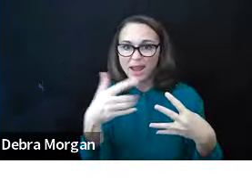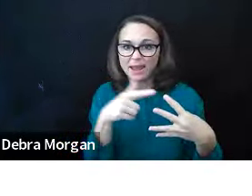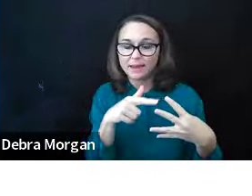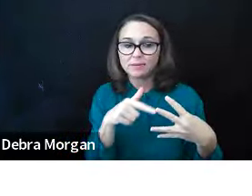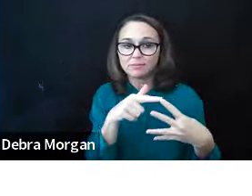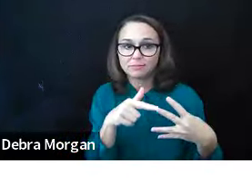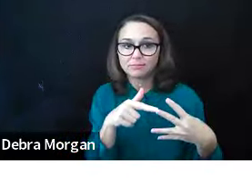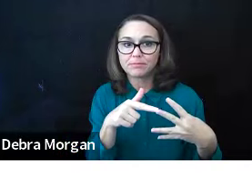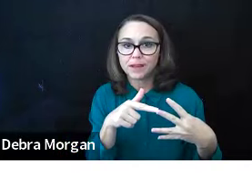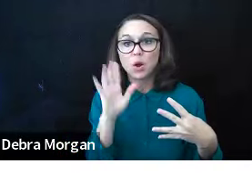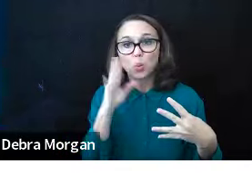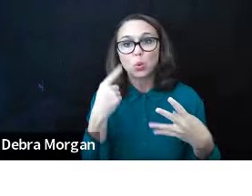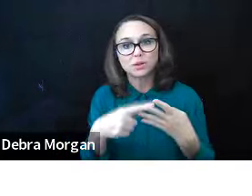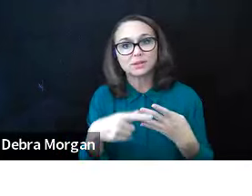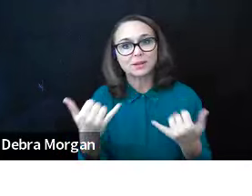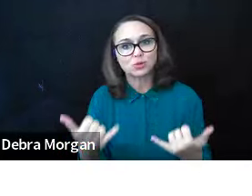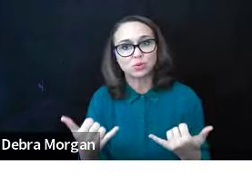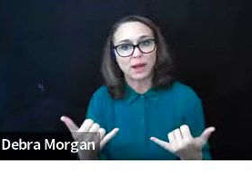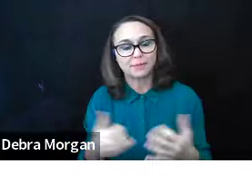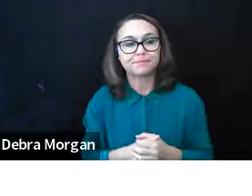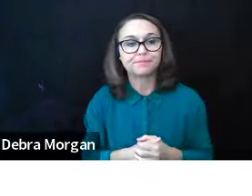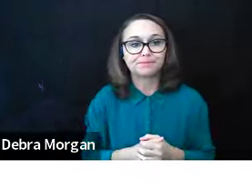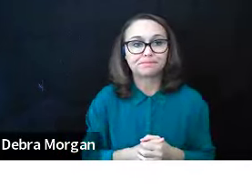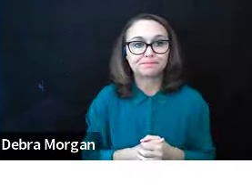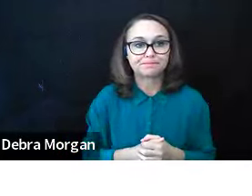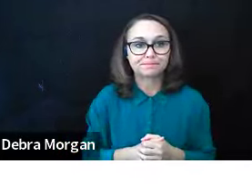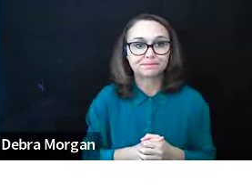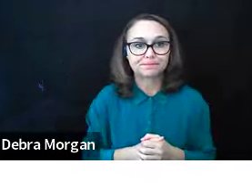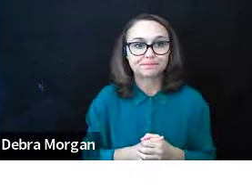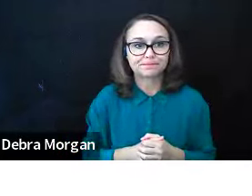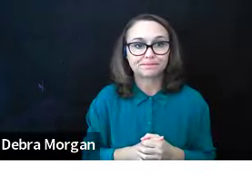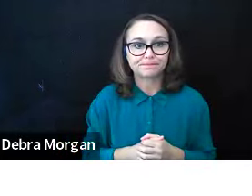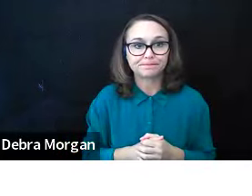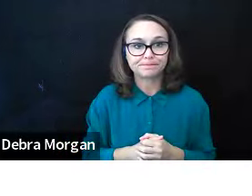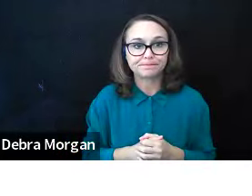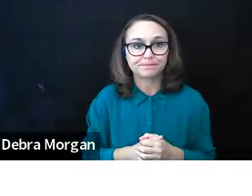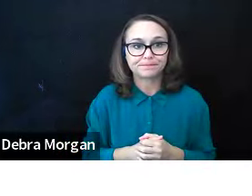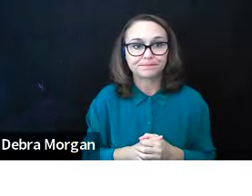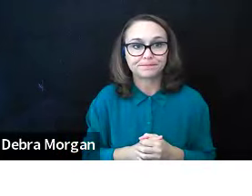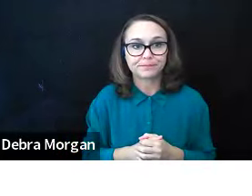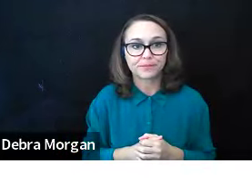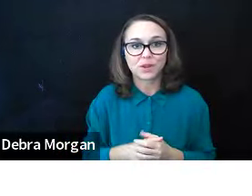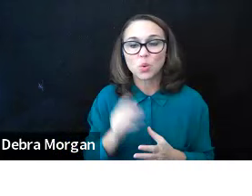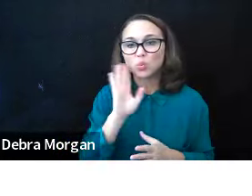of today that we've done. And if you could click one more time. I'm gonna start by talking about